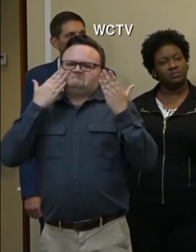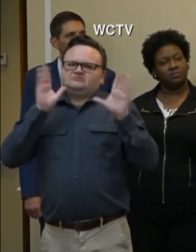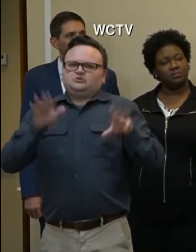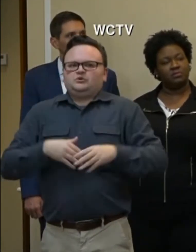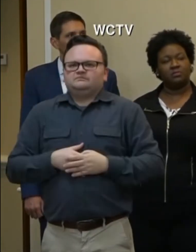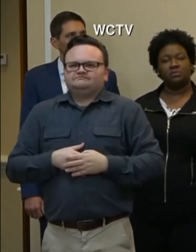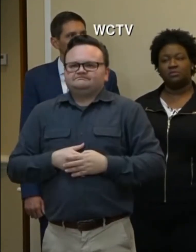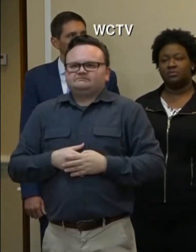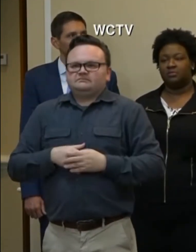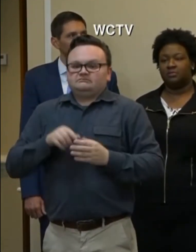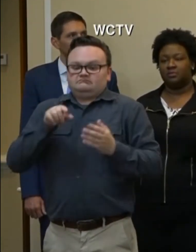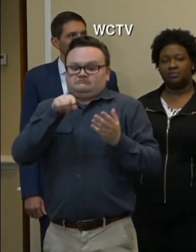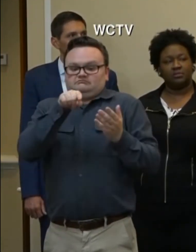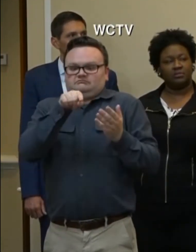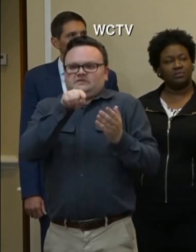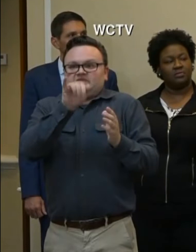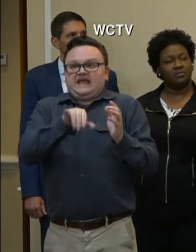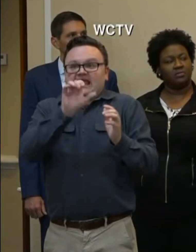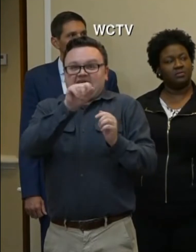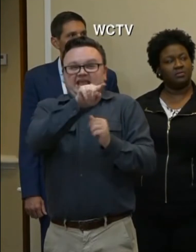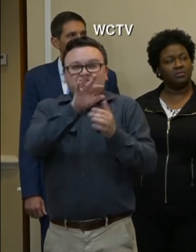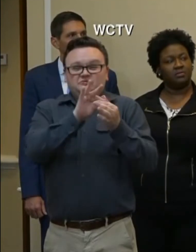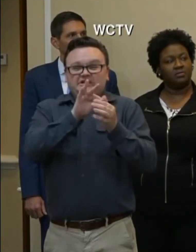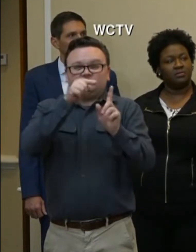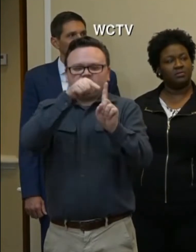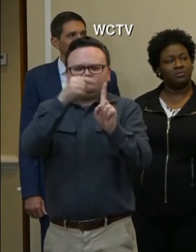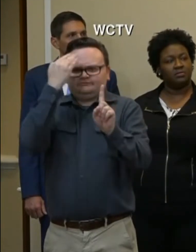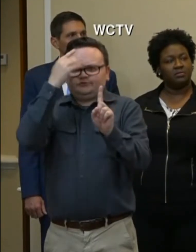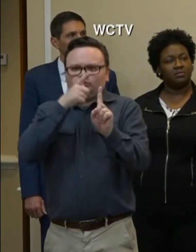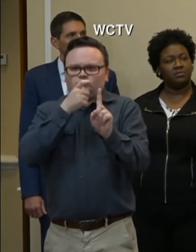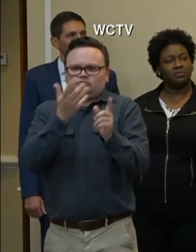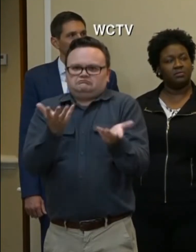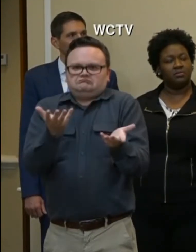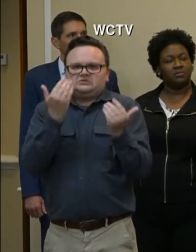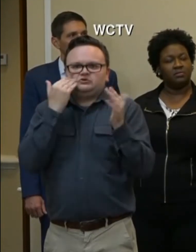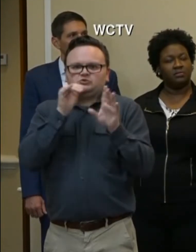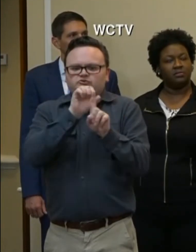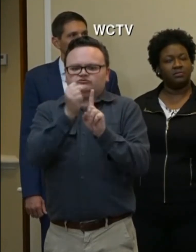on the individual but I think if you have been exposed to somebody who had